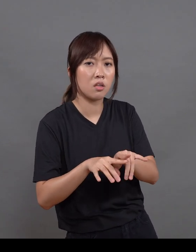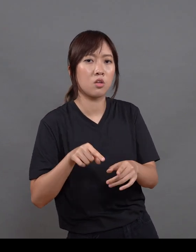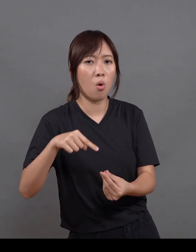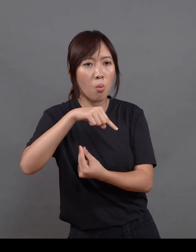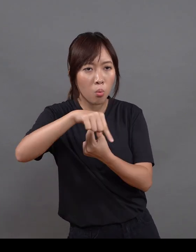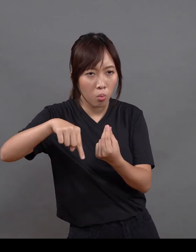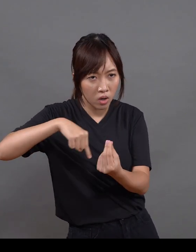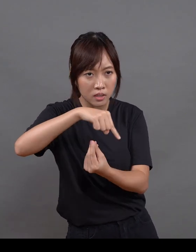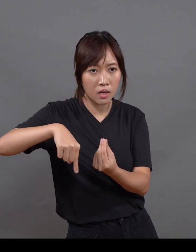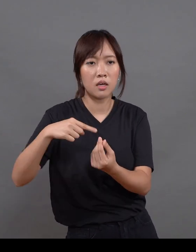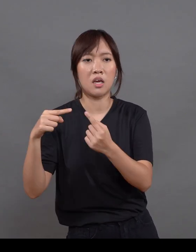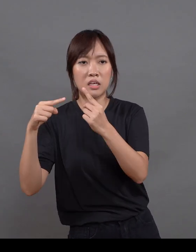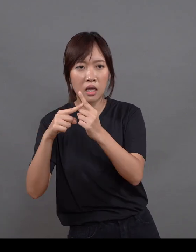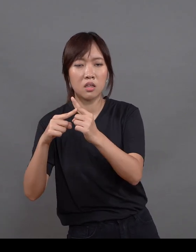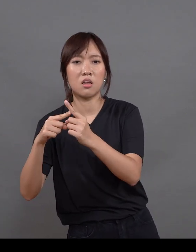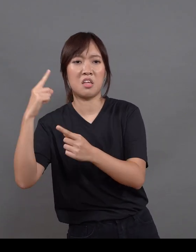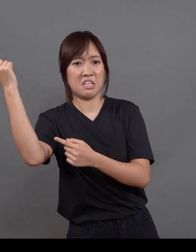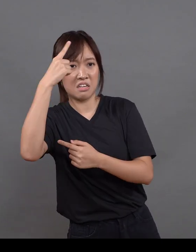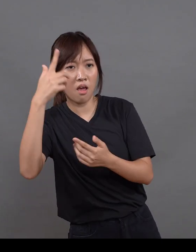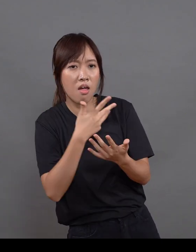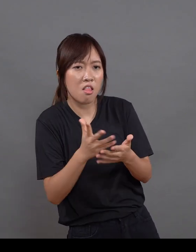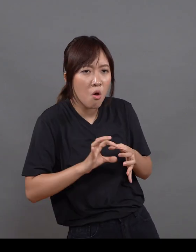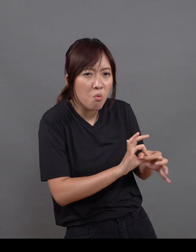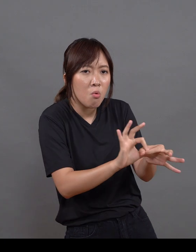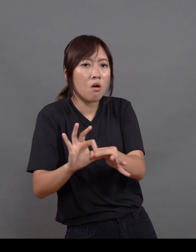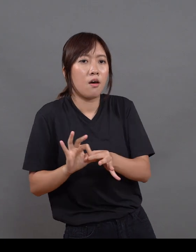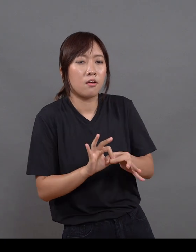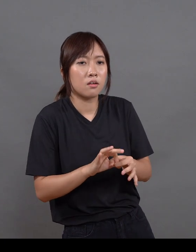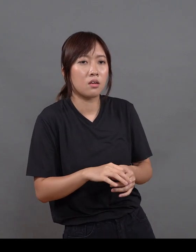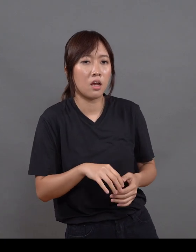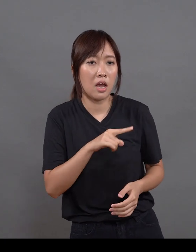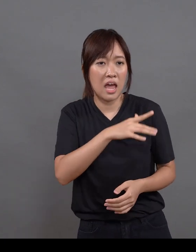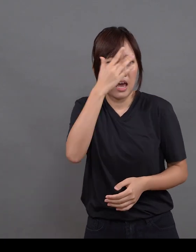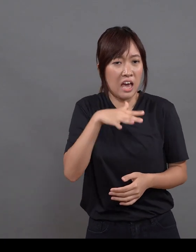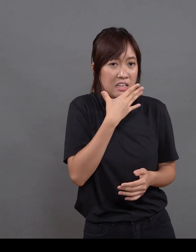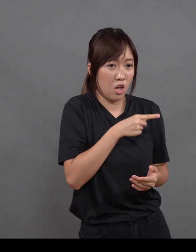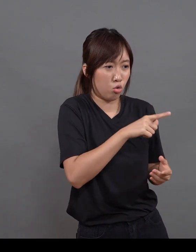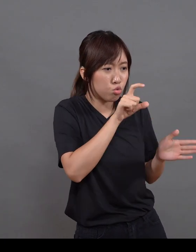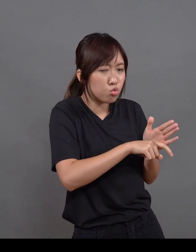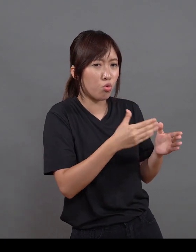Ha’s personal archive aligns with this idea offering insights into why a visual culture museum